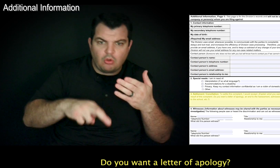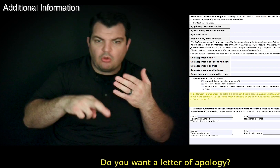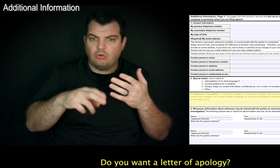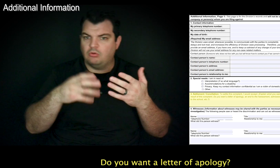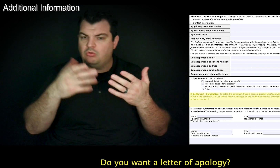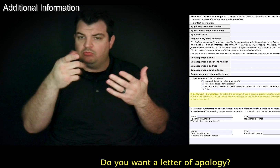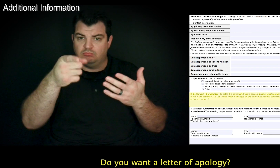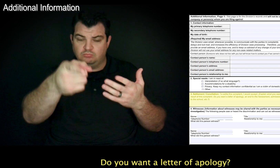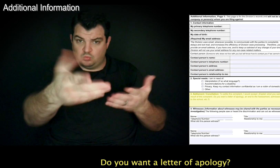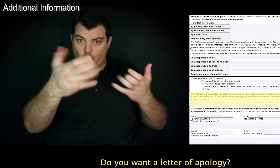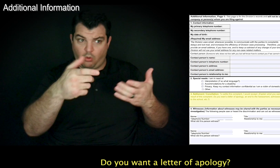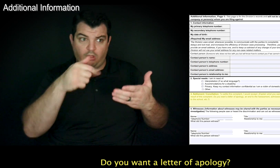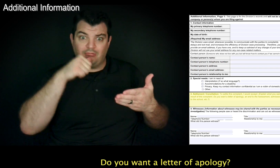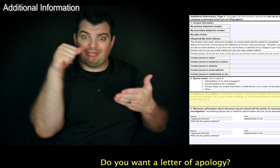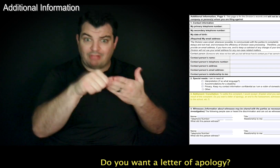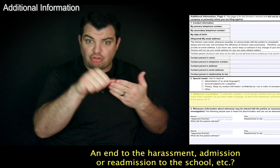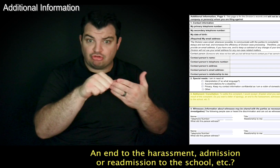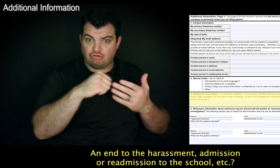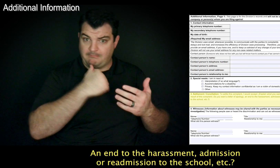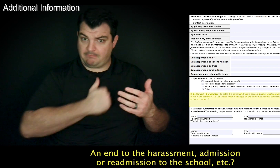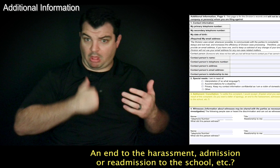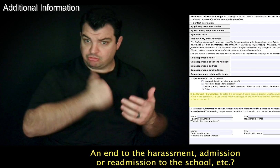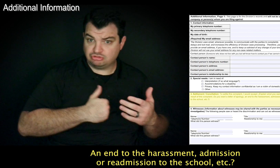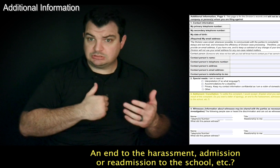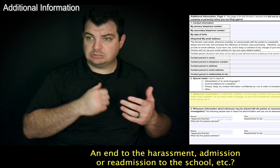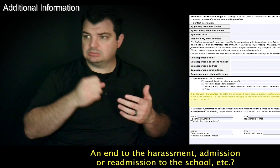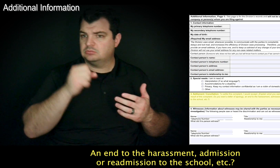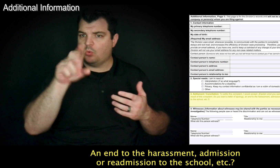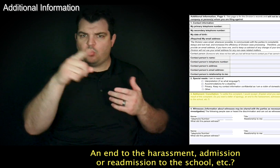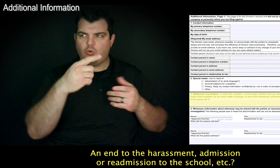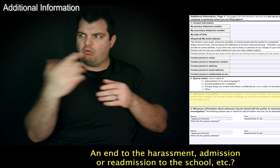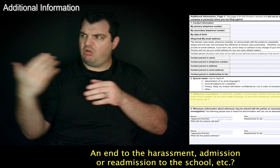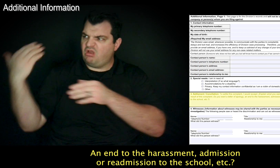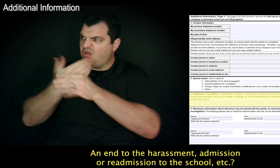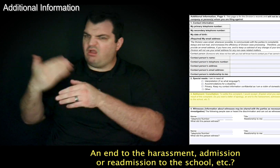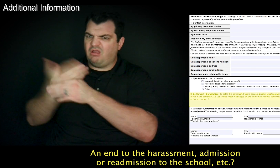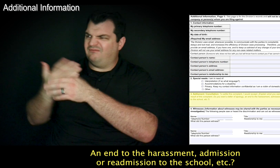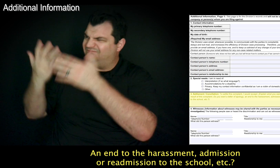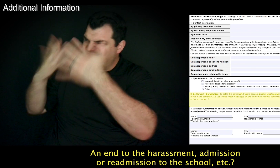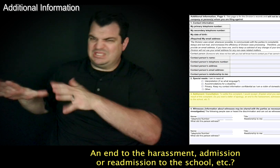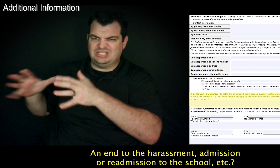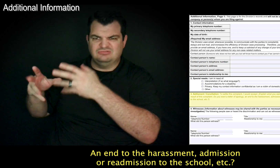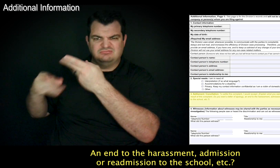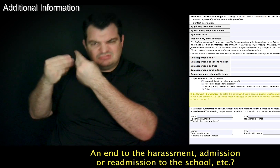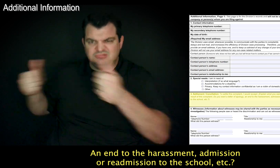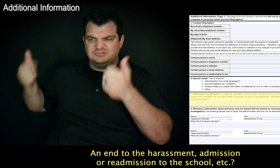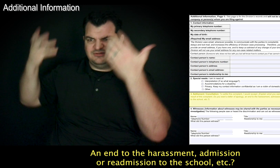Do you want a letter of apology? An end to the harassment, admission or readmission to the school, etc.?